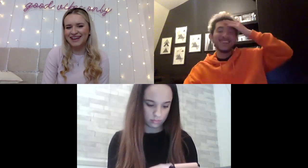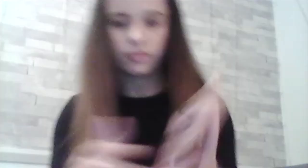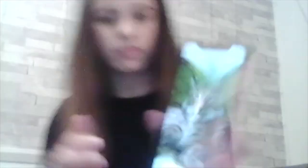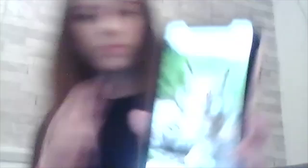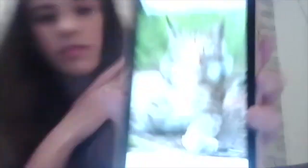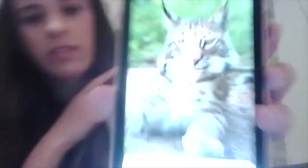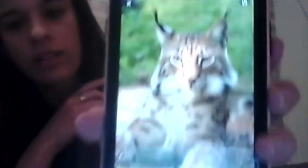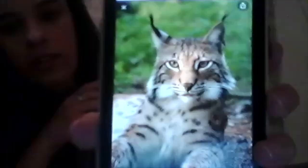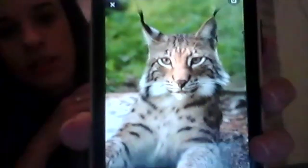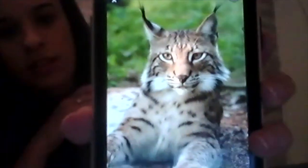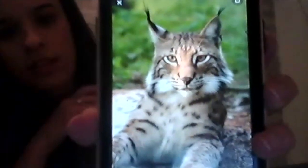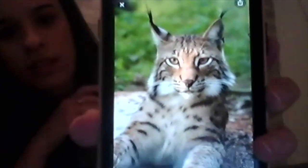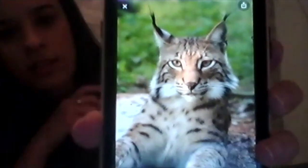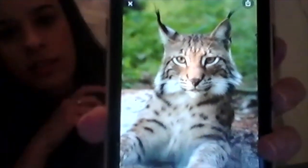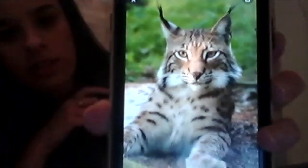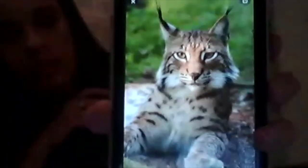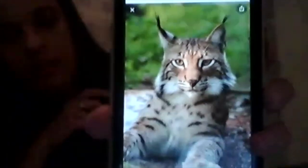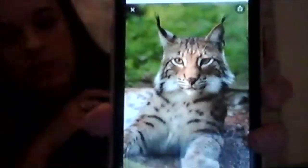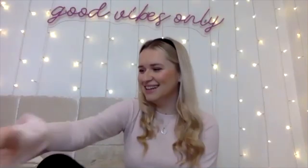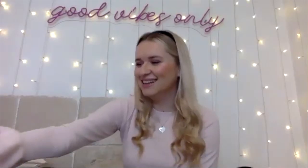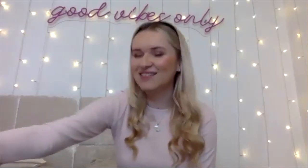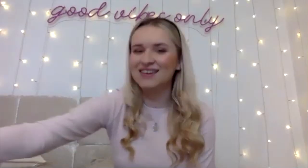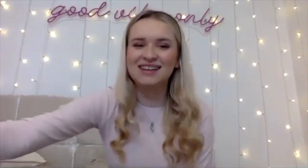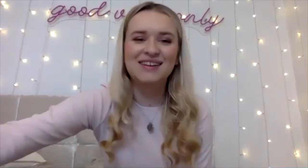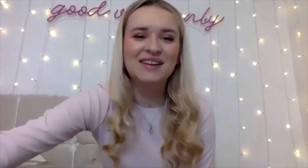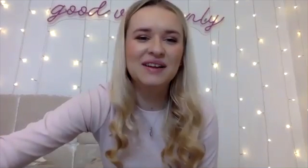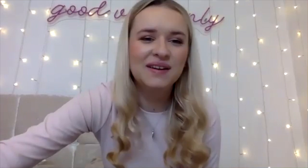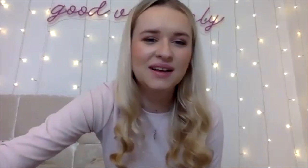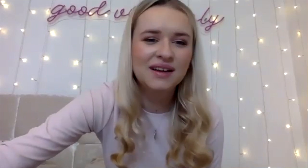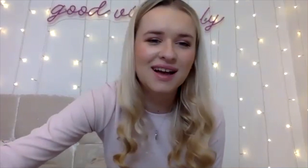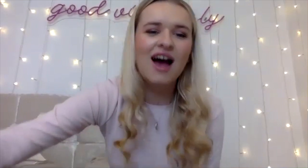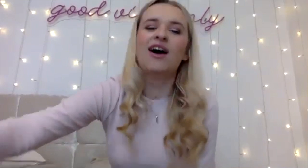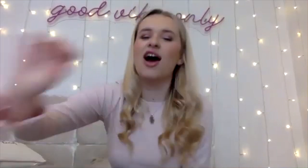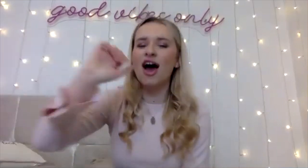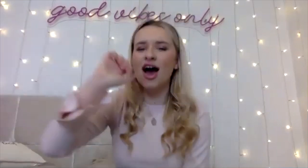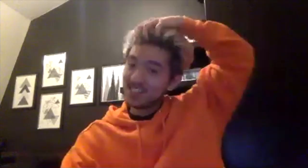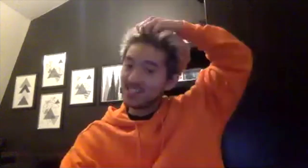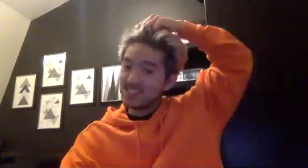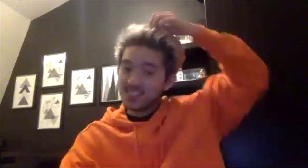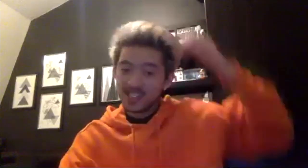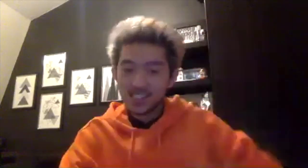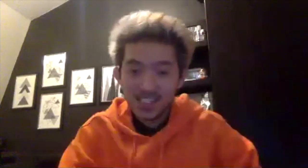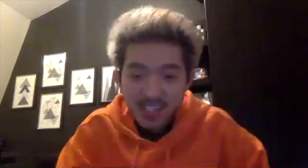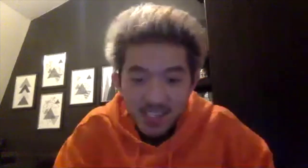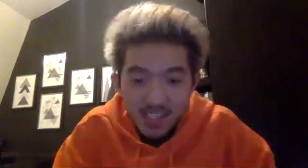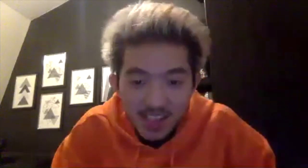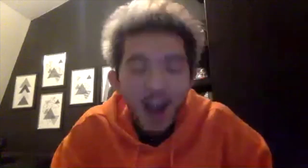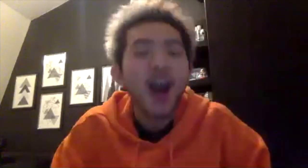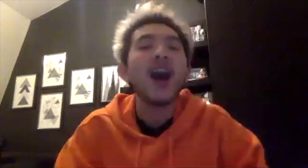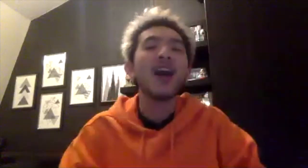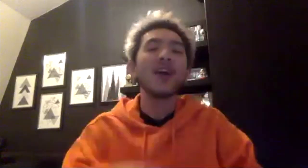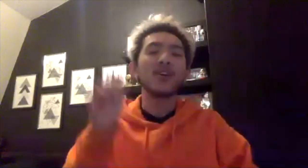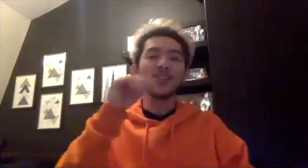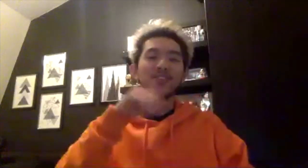Jem: *show a photo of lynx* Jas: Oooh! B: Oh yeah